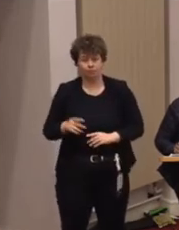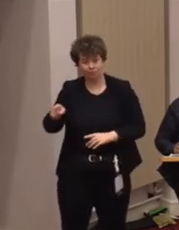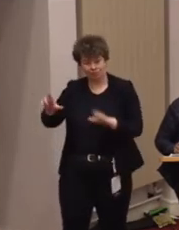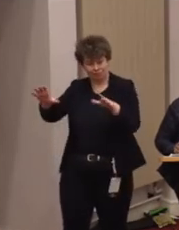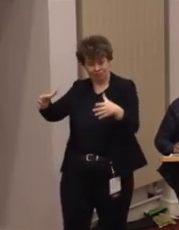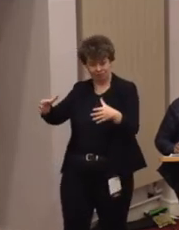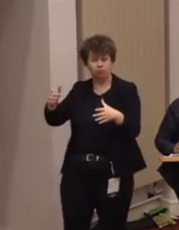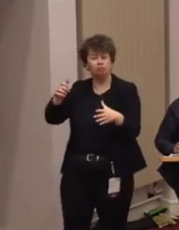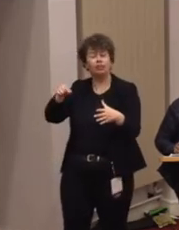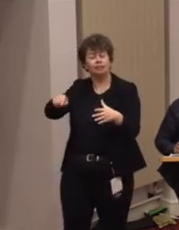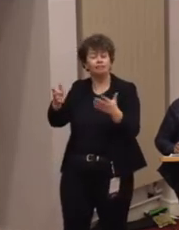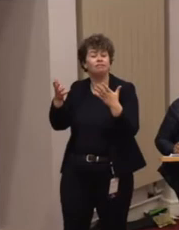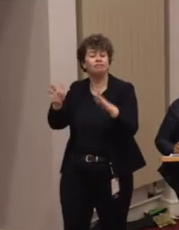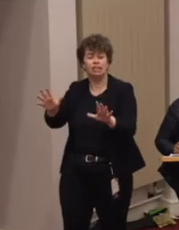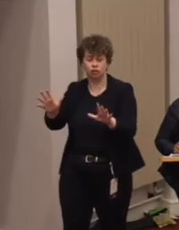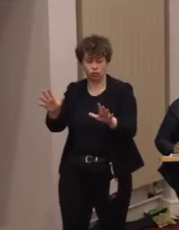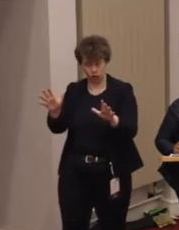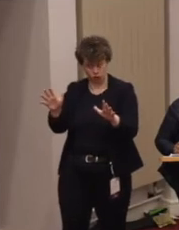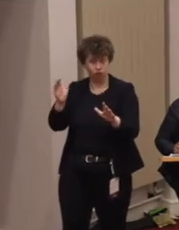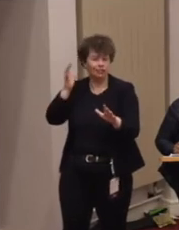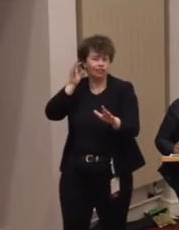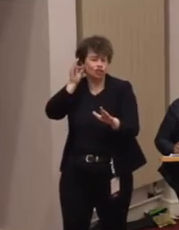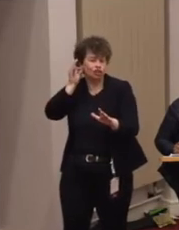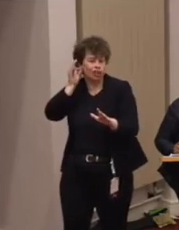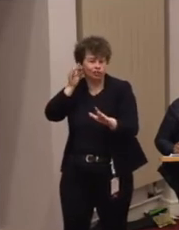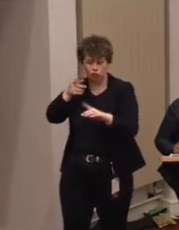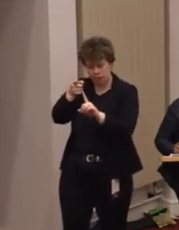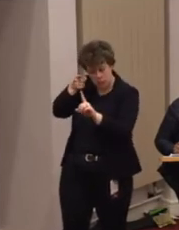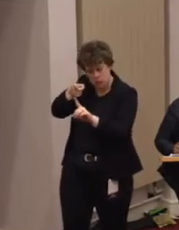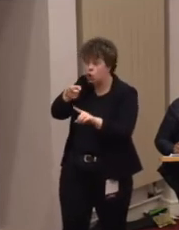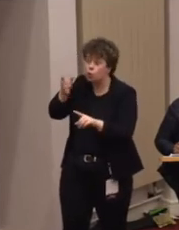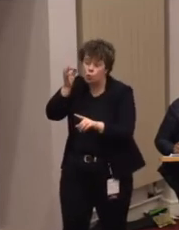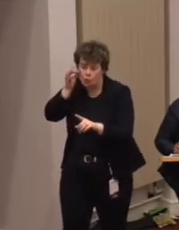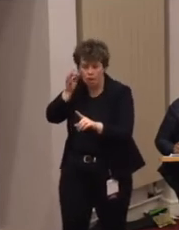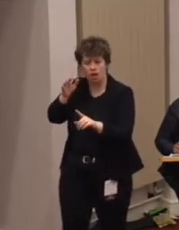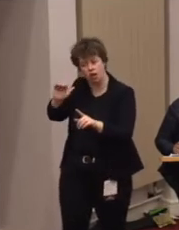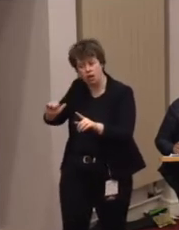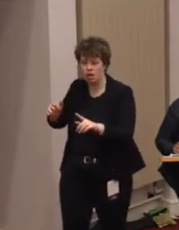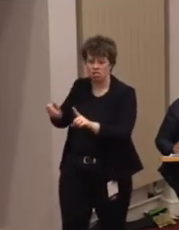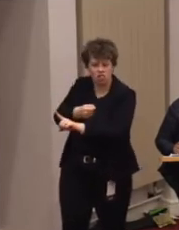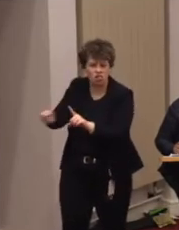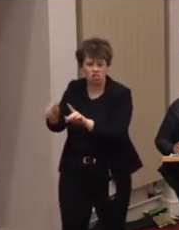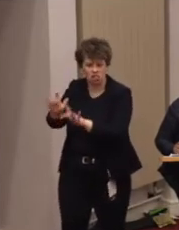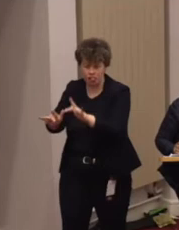and girls have experience in gender violence, most in the multiple forms during the pandemic.